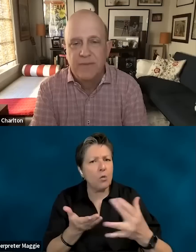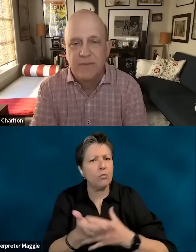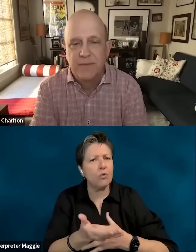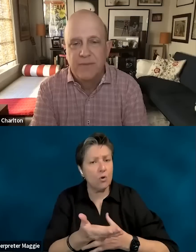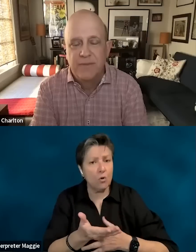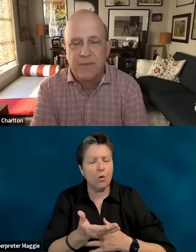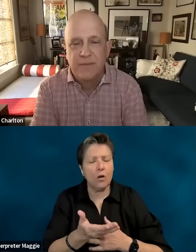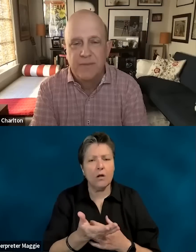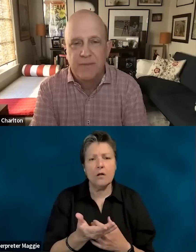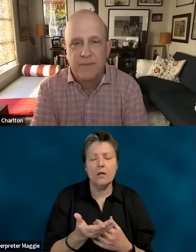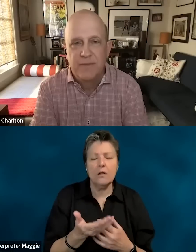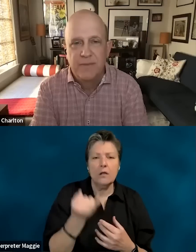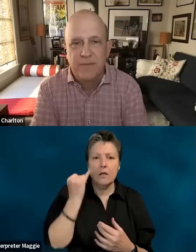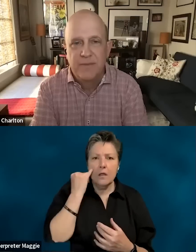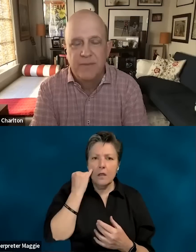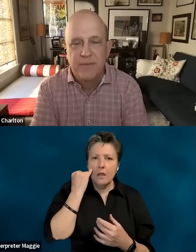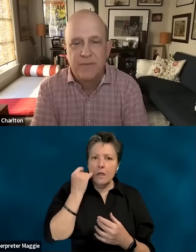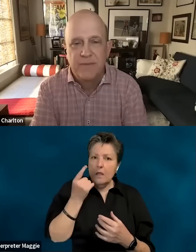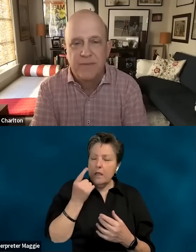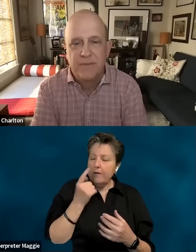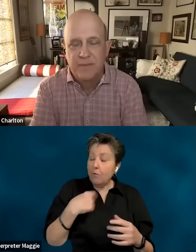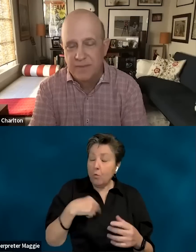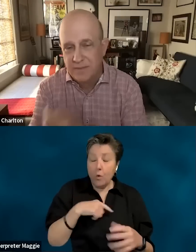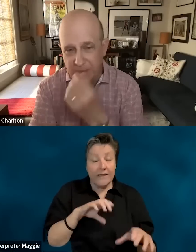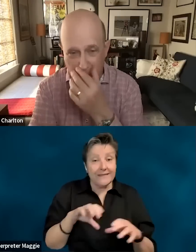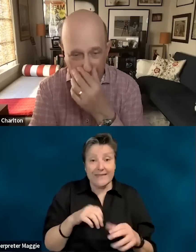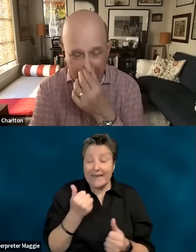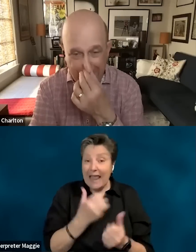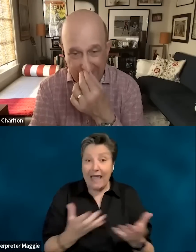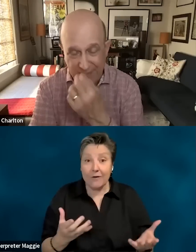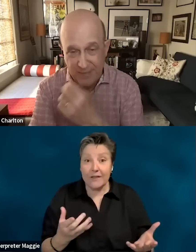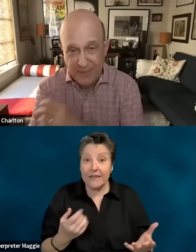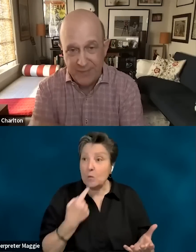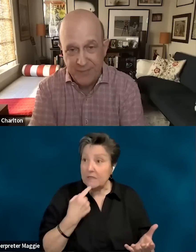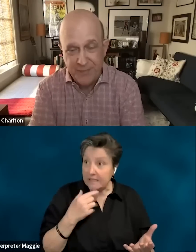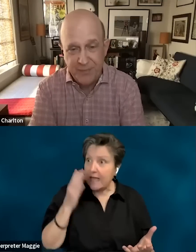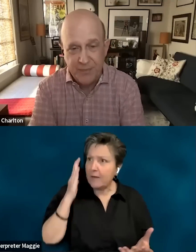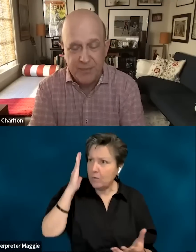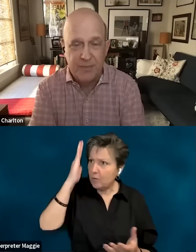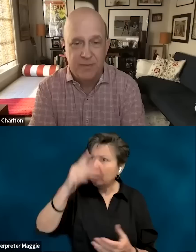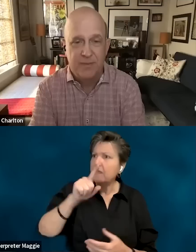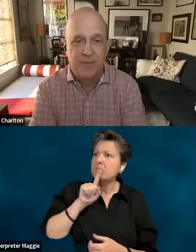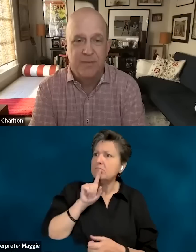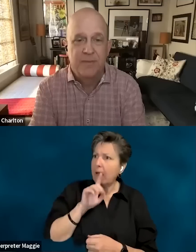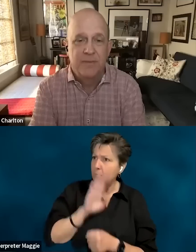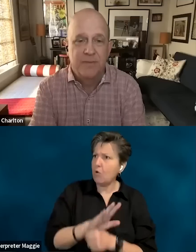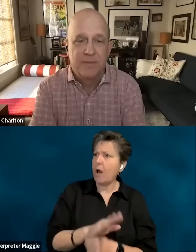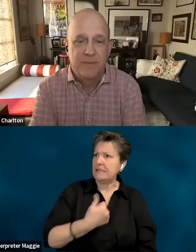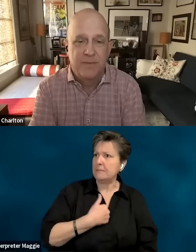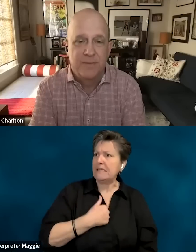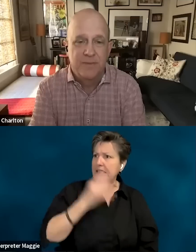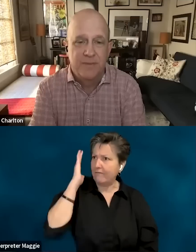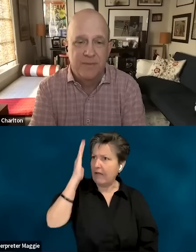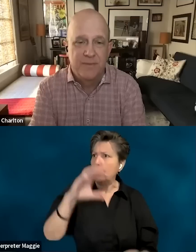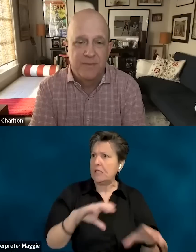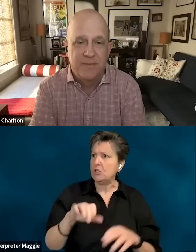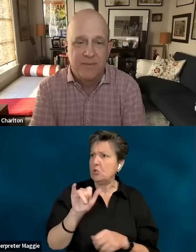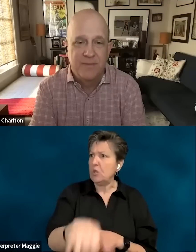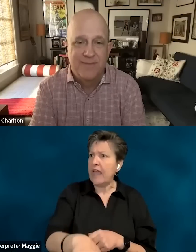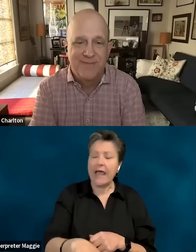If we did everything we said we would do, like all the things we tell ourselves we'll do, I feel like we would be in different places